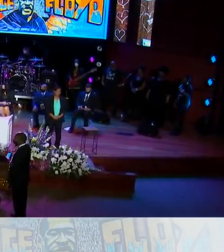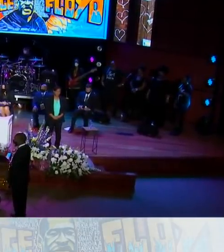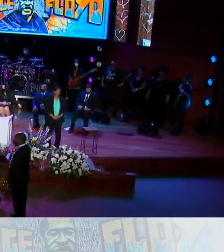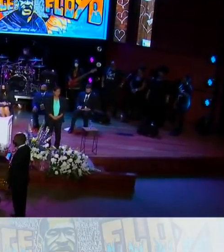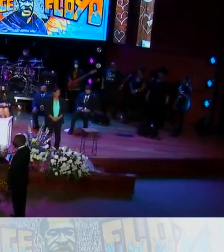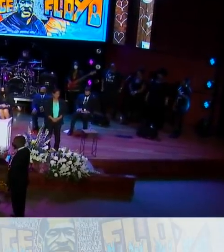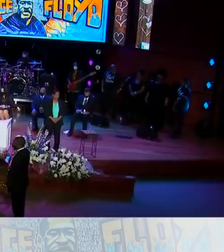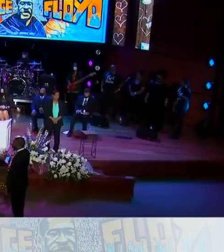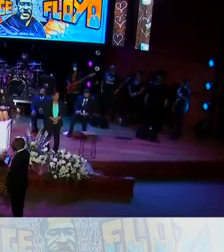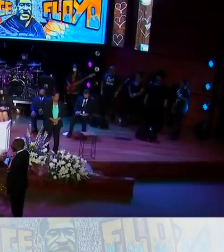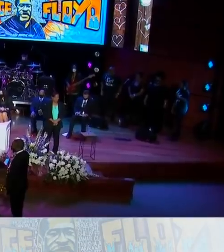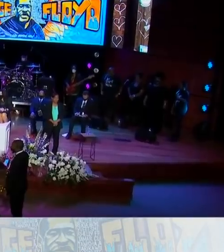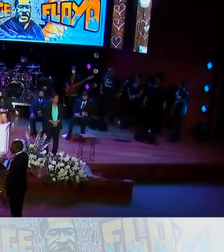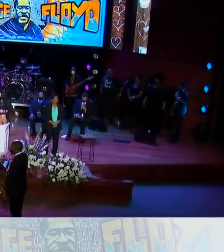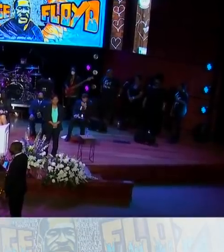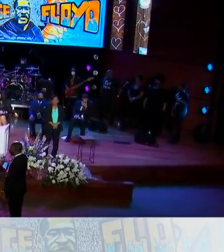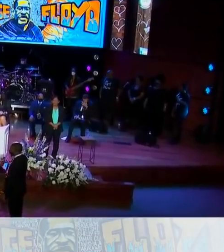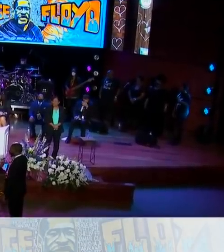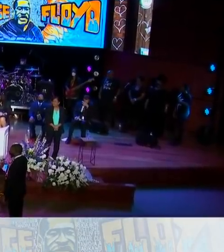GEORGE FLOYD, A 46-YEAR-OLD AFRICAN-AMERICAN MAN WHO DIED